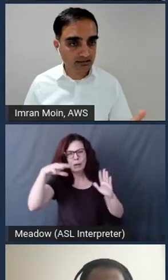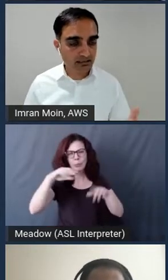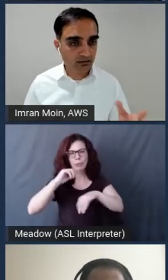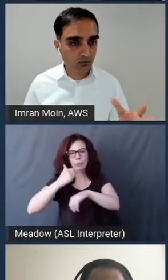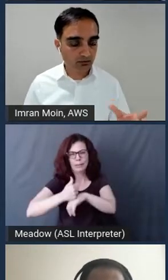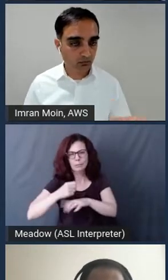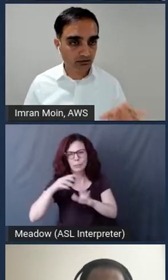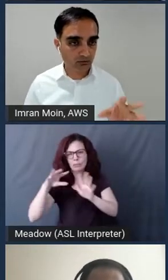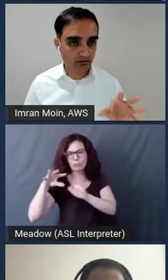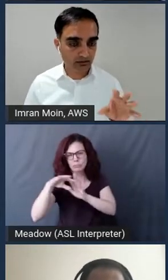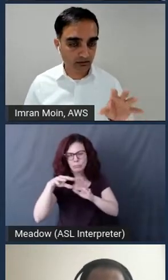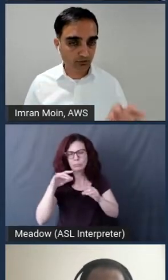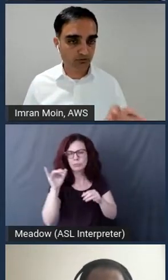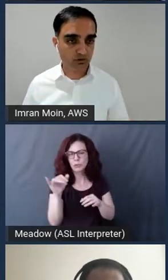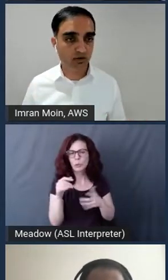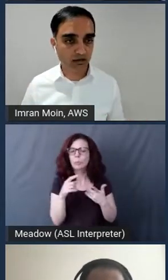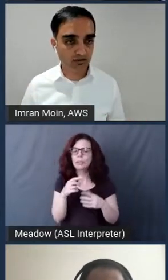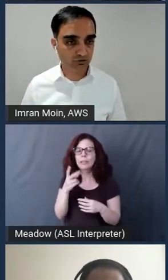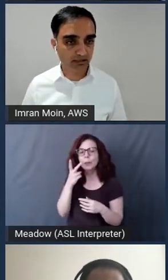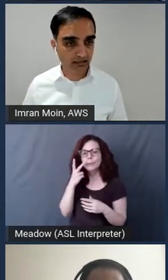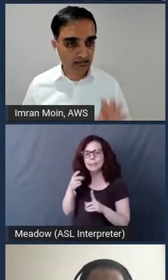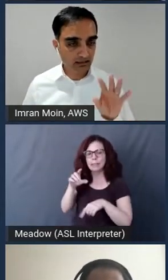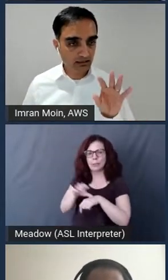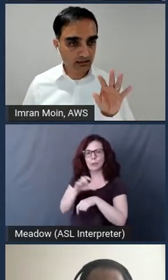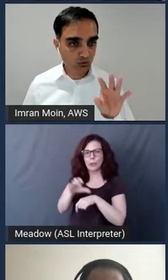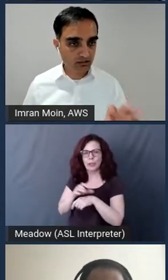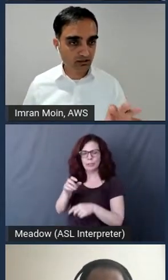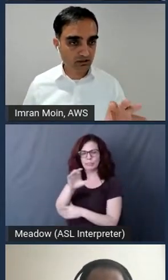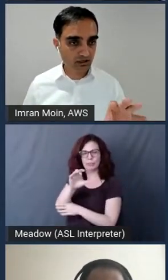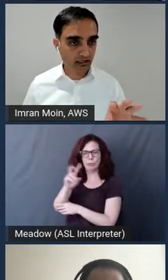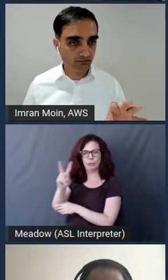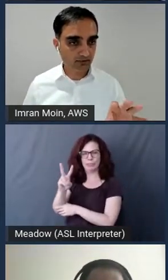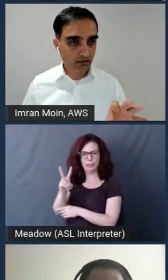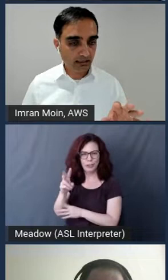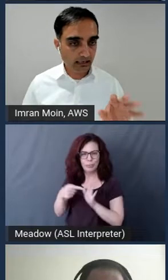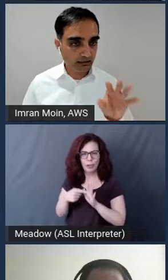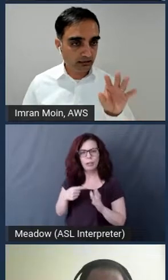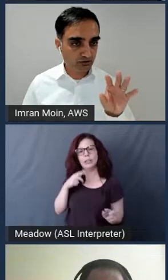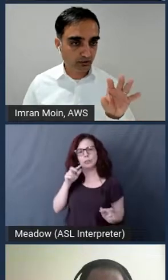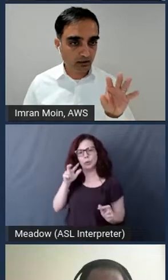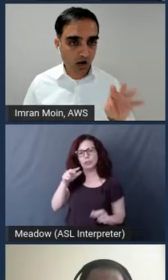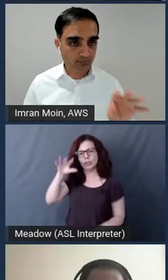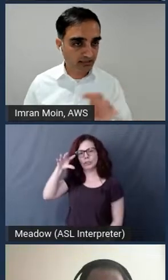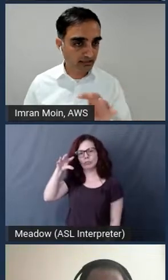But at the end of the day, you can see what this computer vision model is doing is it's watching the shelf and it's doing object detection,